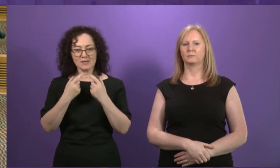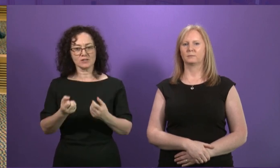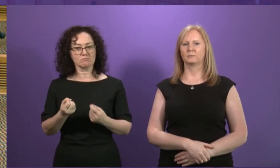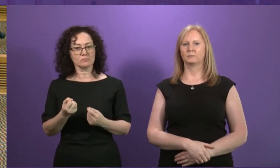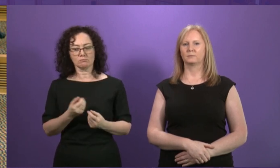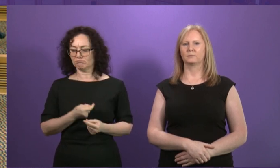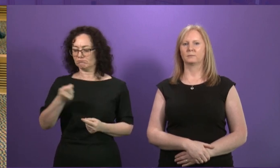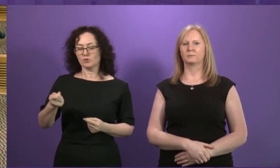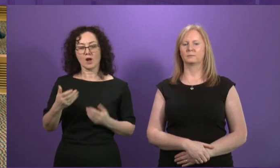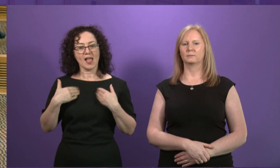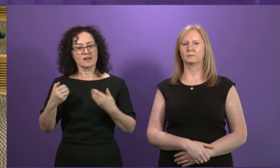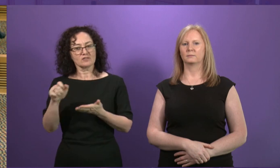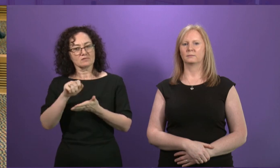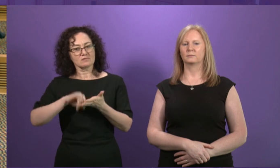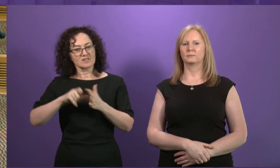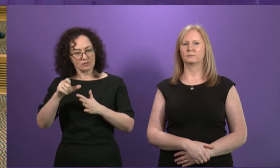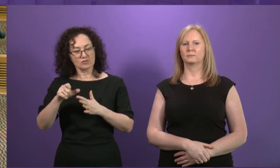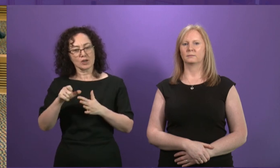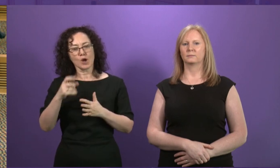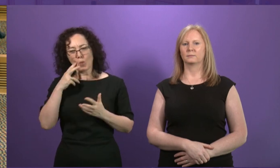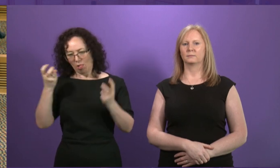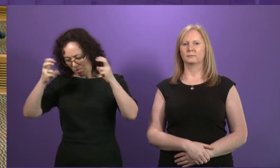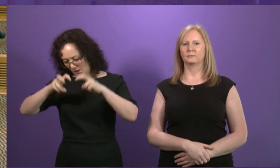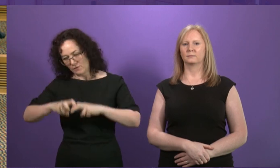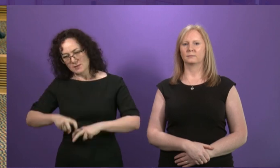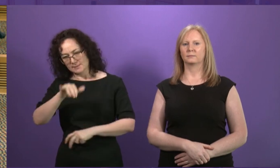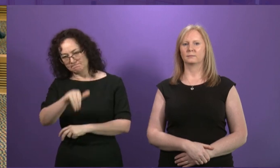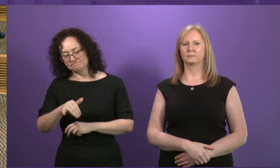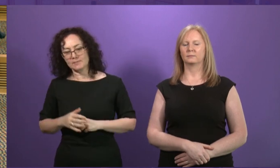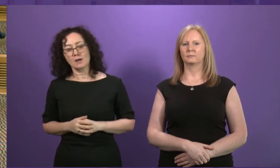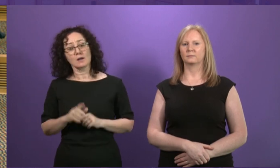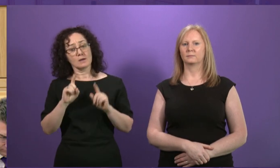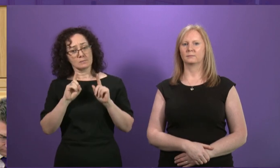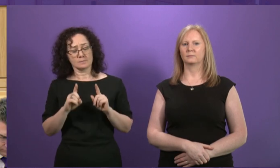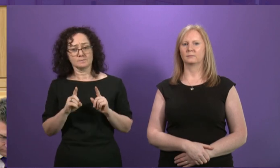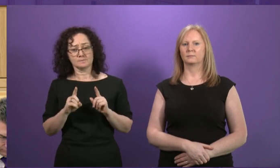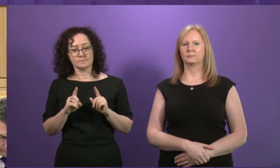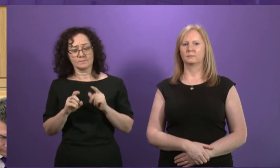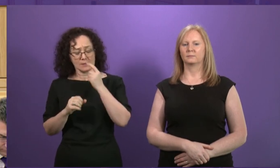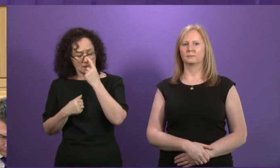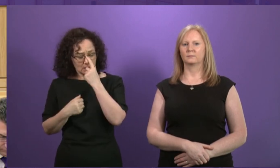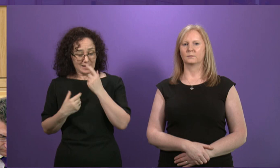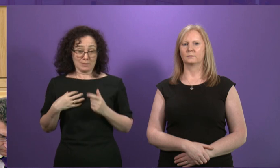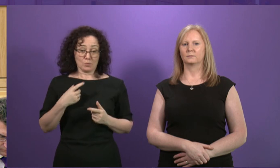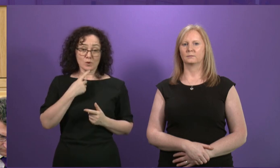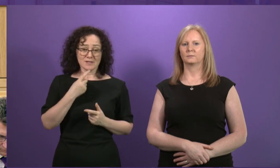secretary will be happy to look into it. What I am about to say does not take away from that case and the unacceptability of